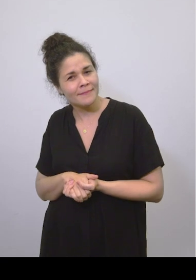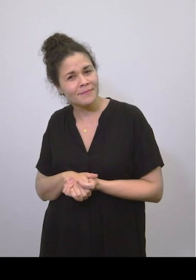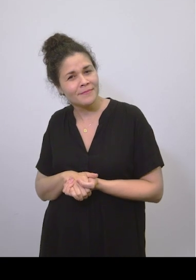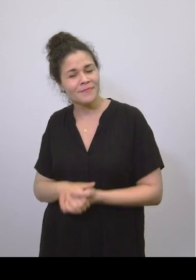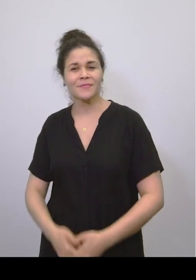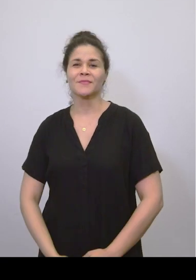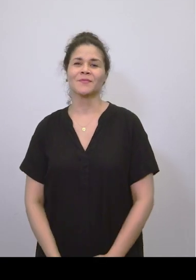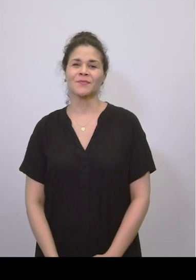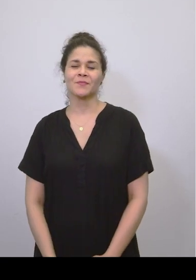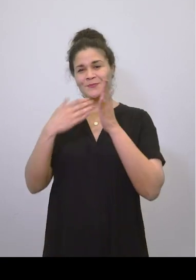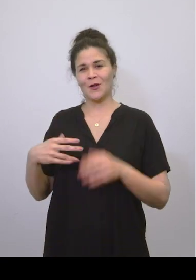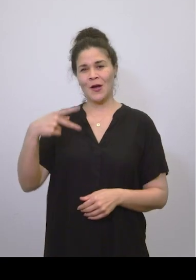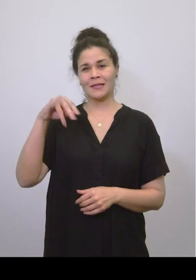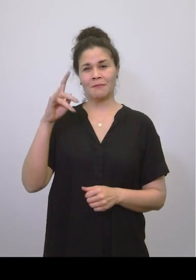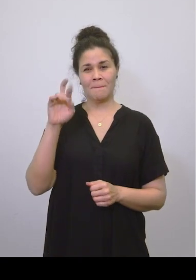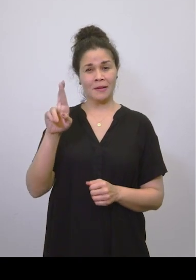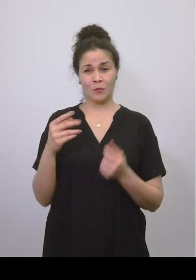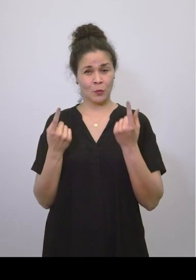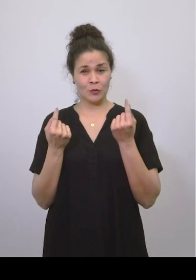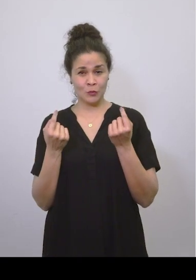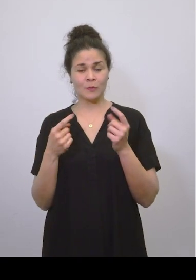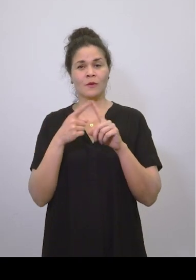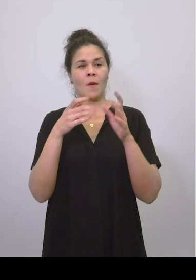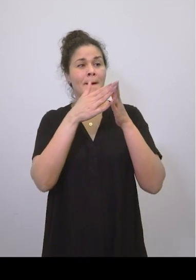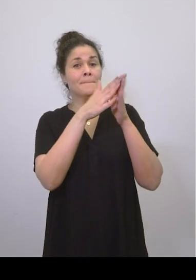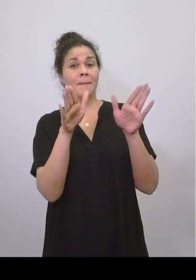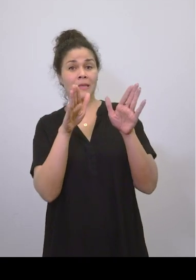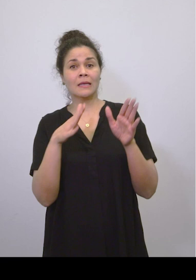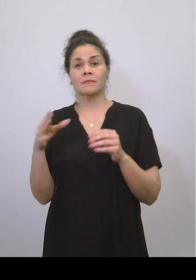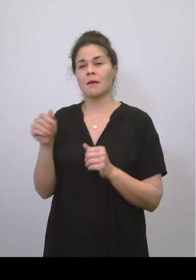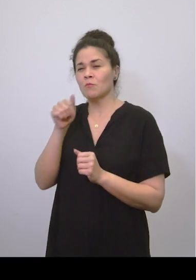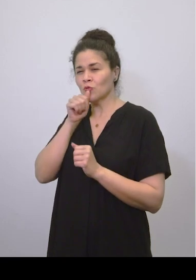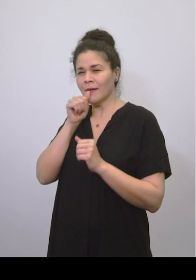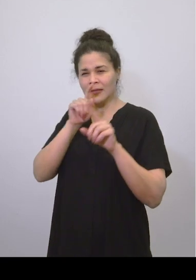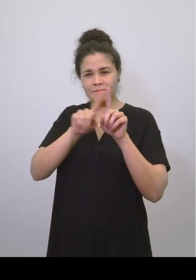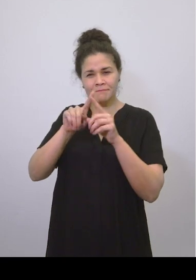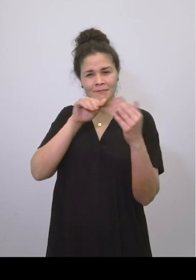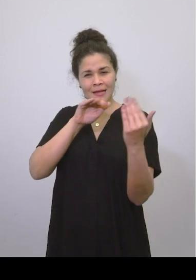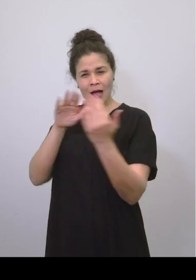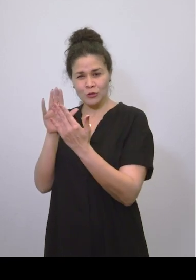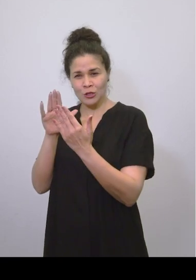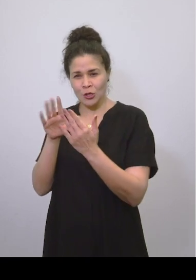Here and throughout this series, Piper draws from public and private encounters,